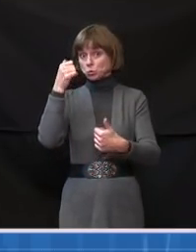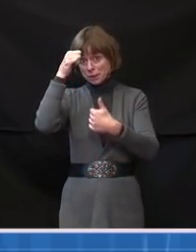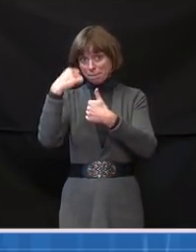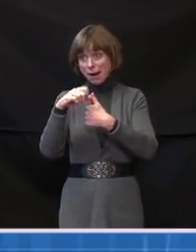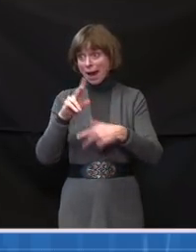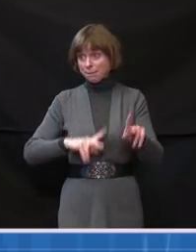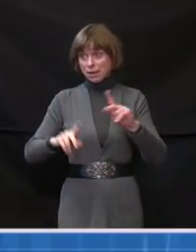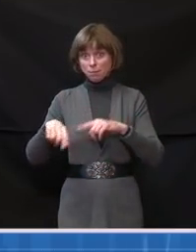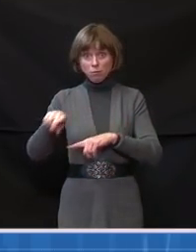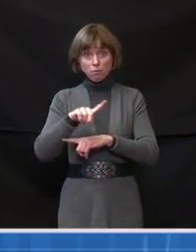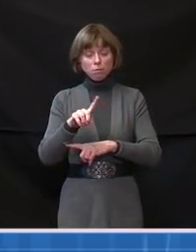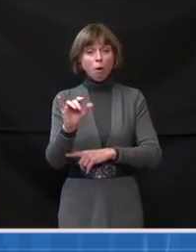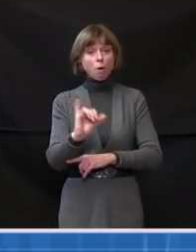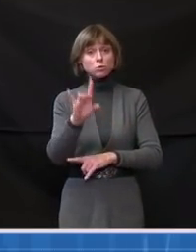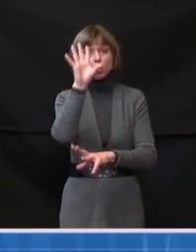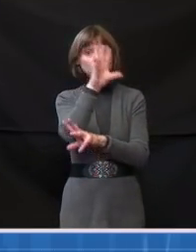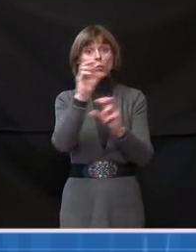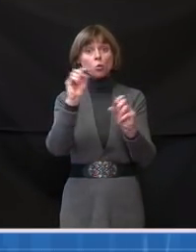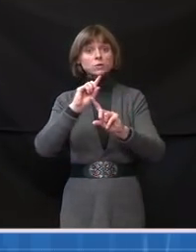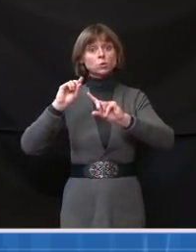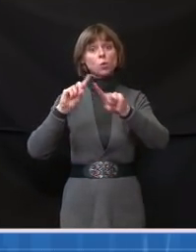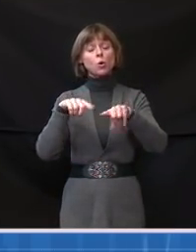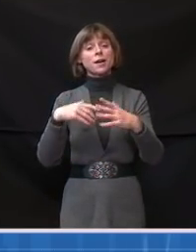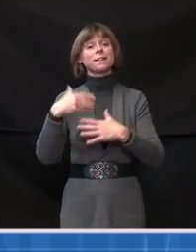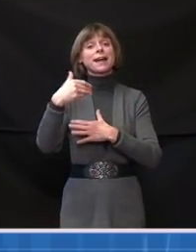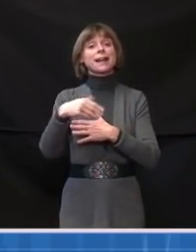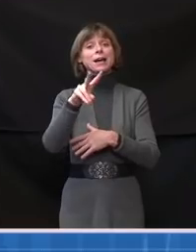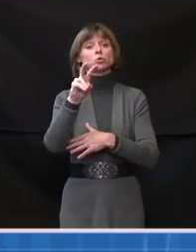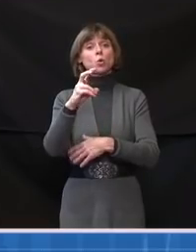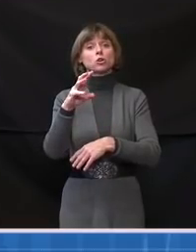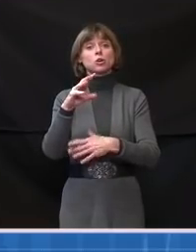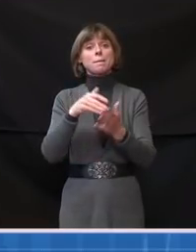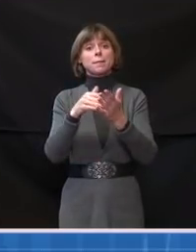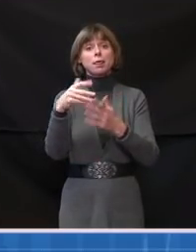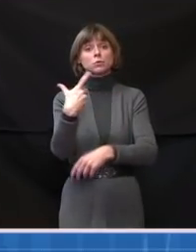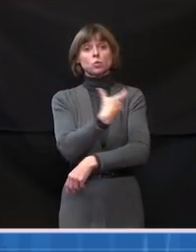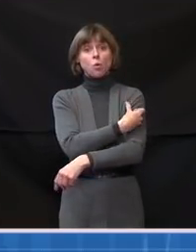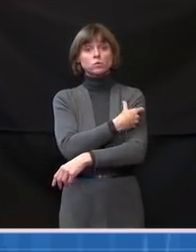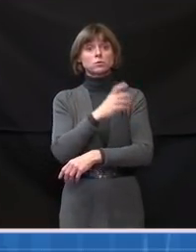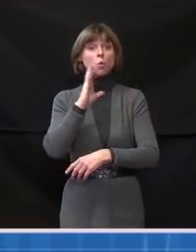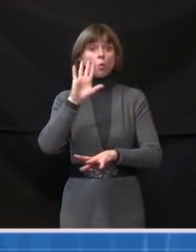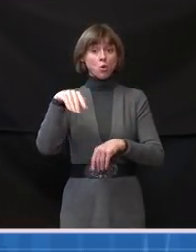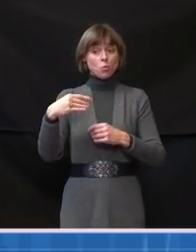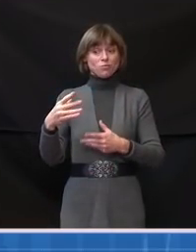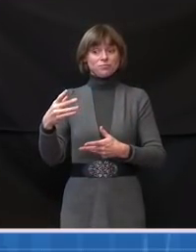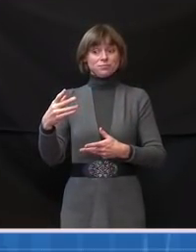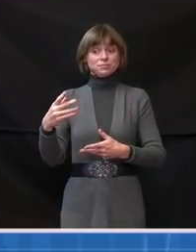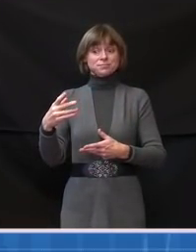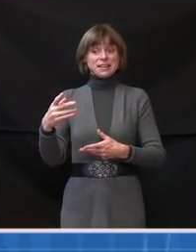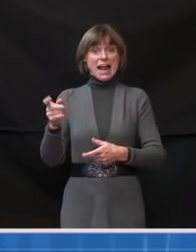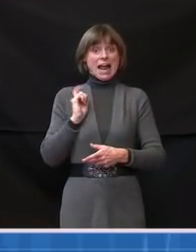ordered the next 200 million doses, which will provide us with 600 million doses --